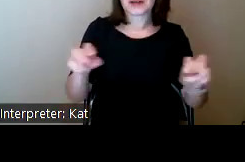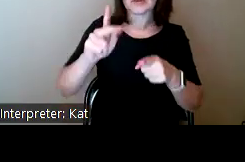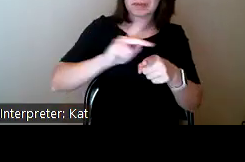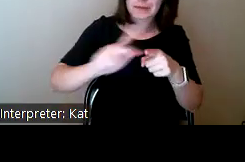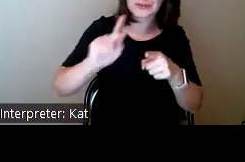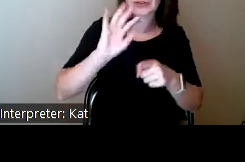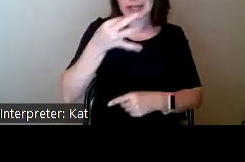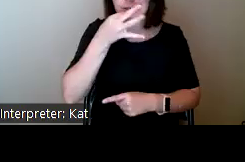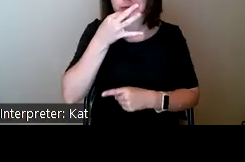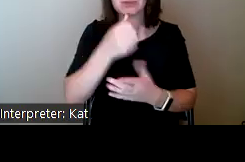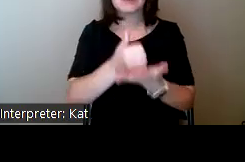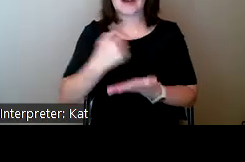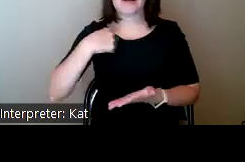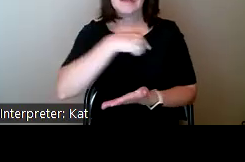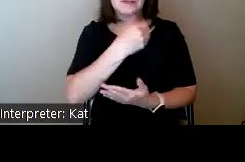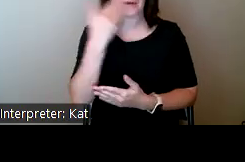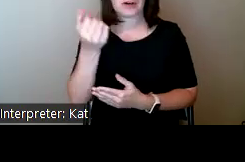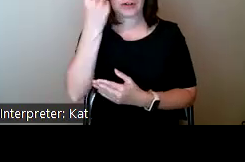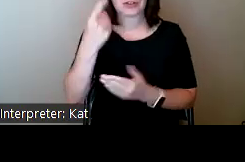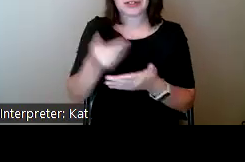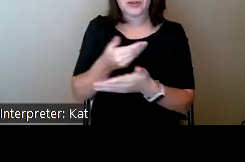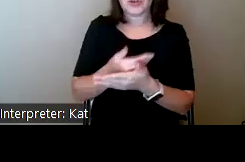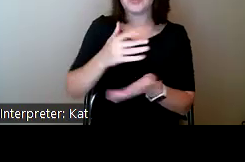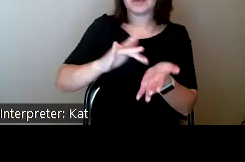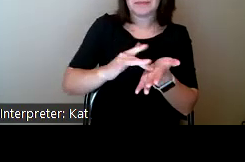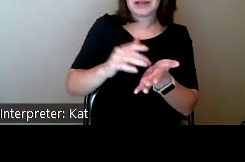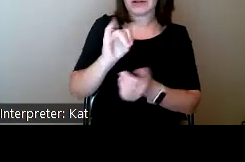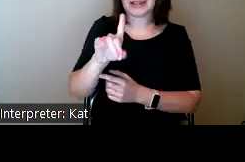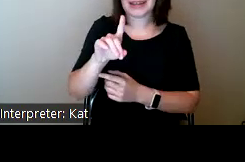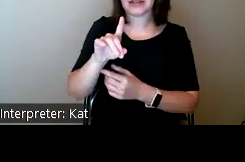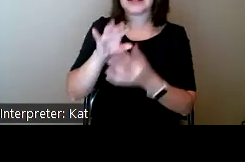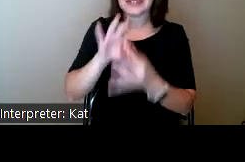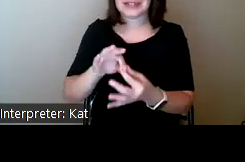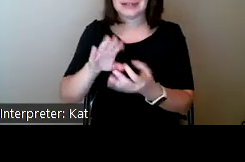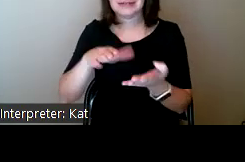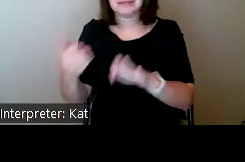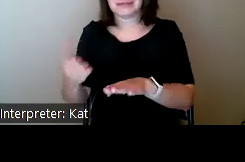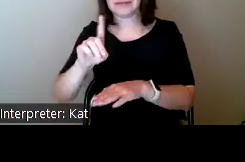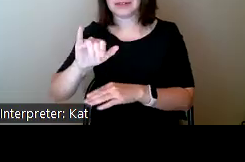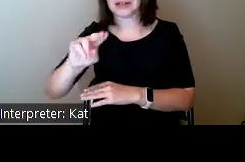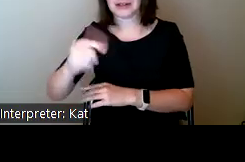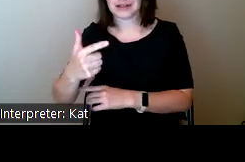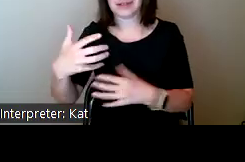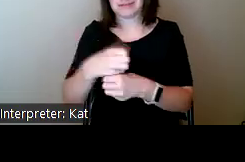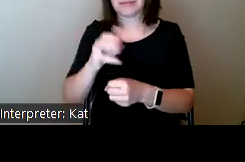the new medical aid in dying law that goes into effect today after a wait period of about 180